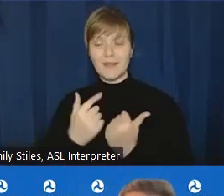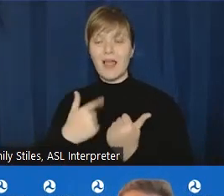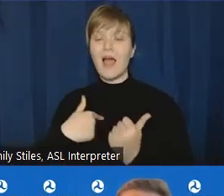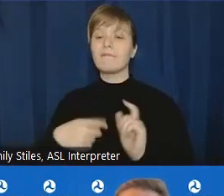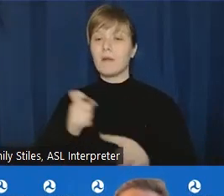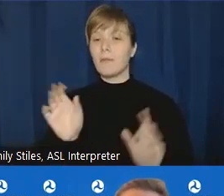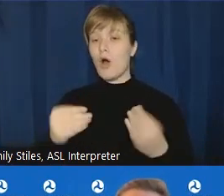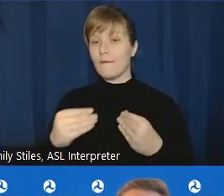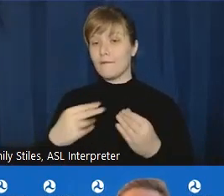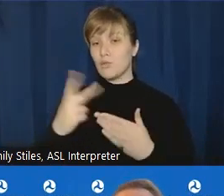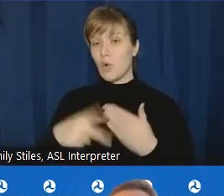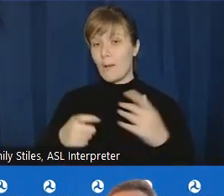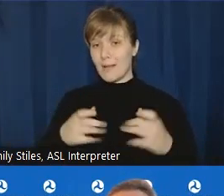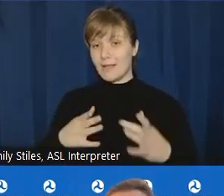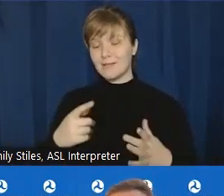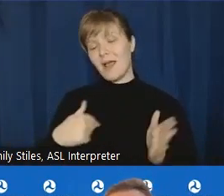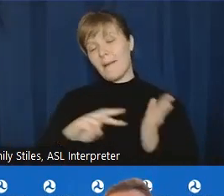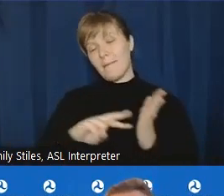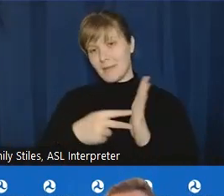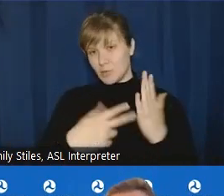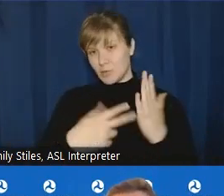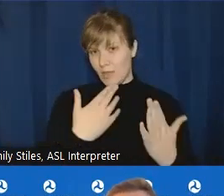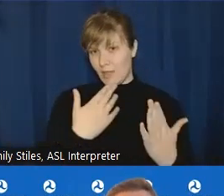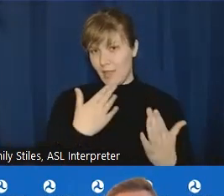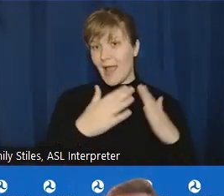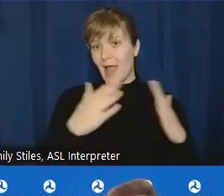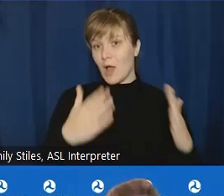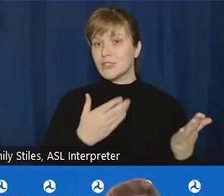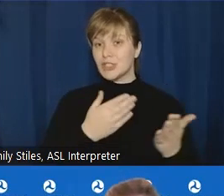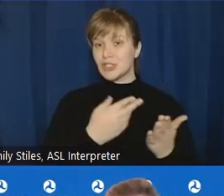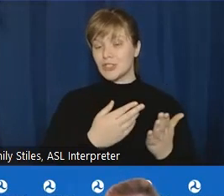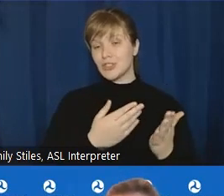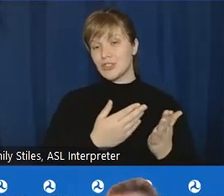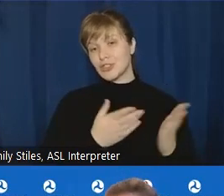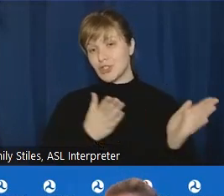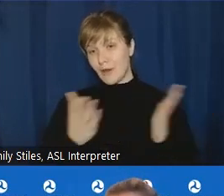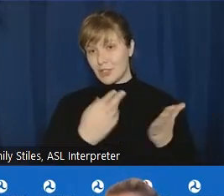meant to thank the Housing and Services Resource Center for hosting today’s webinar and arranging